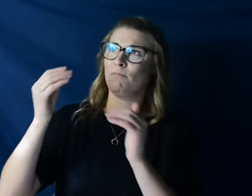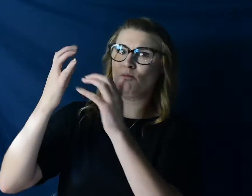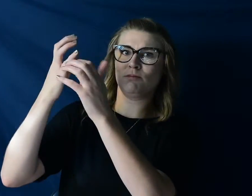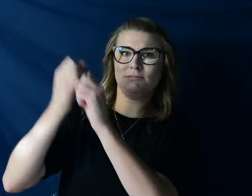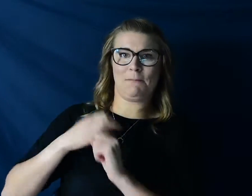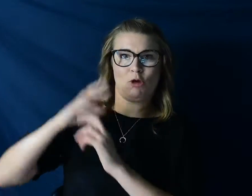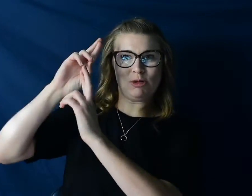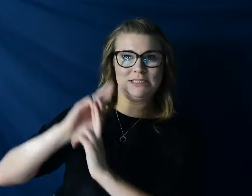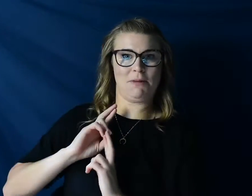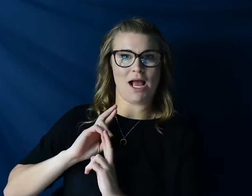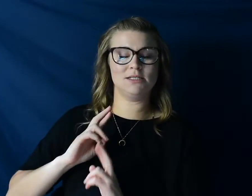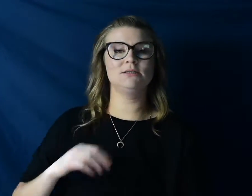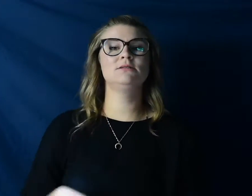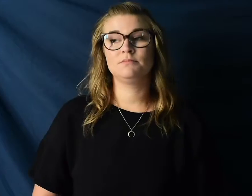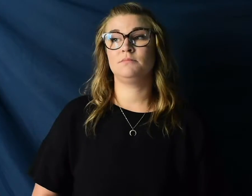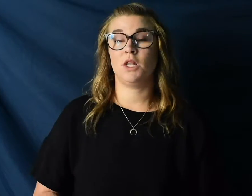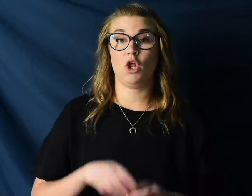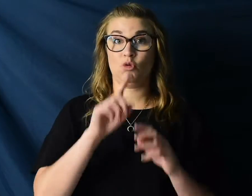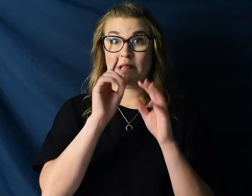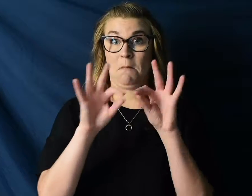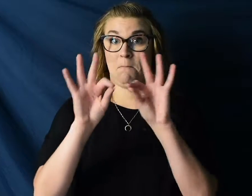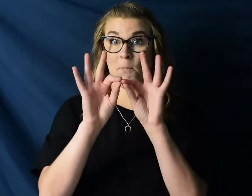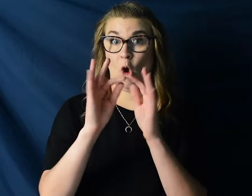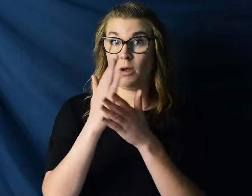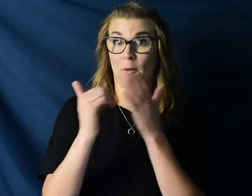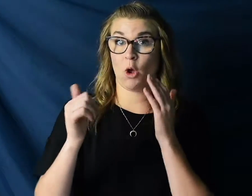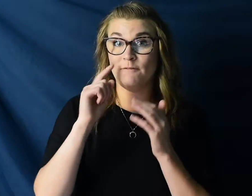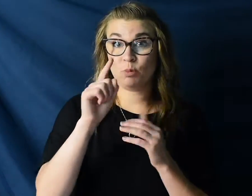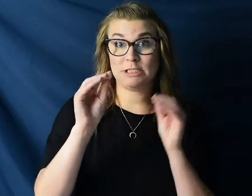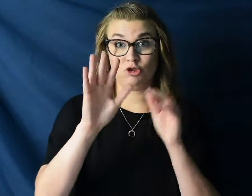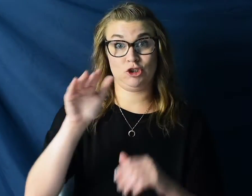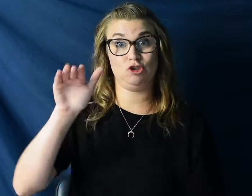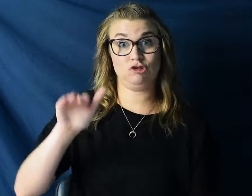and gain respect from adults. A really important part of teaching your children about body